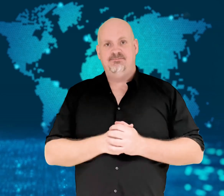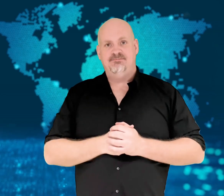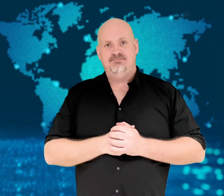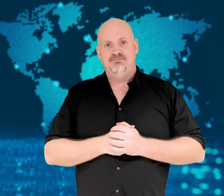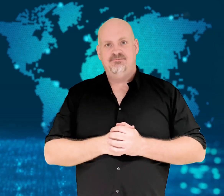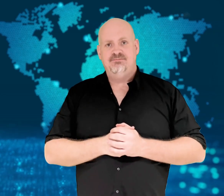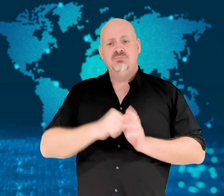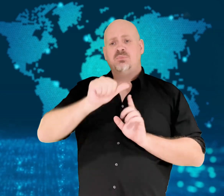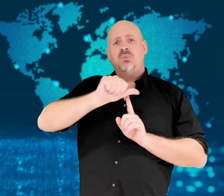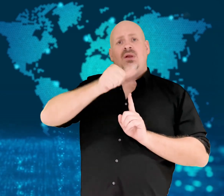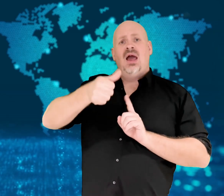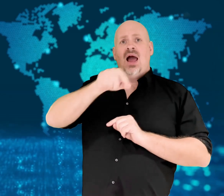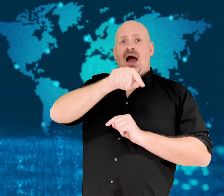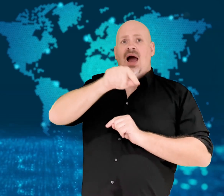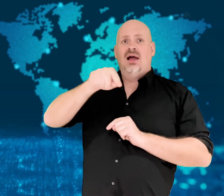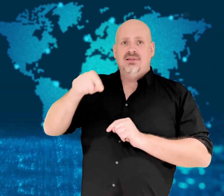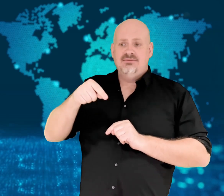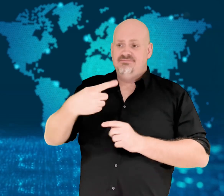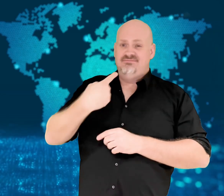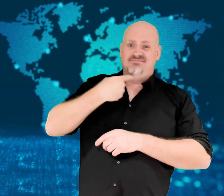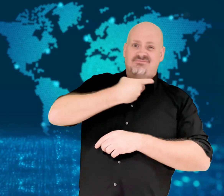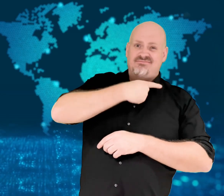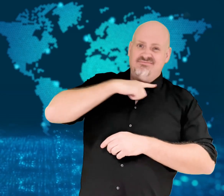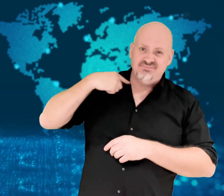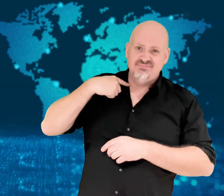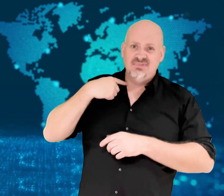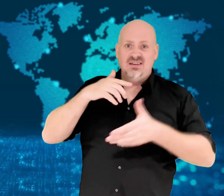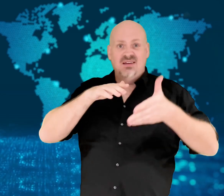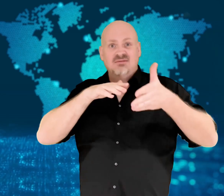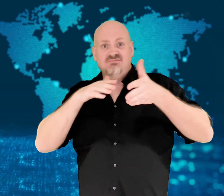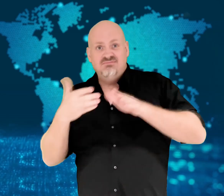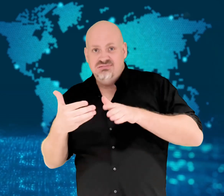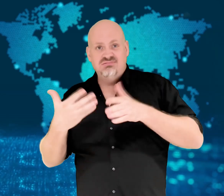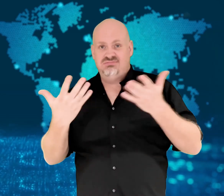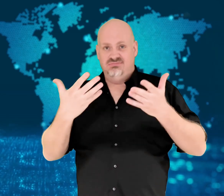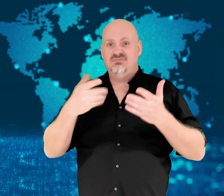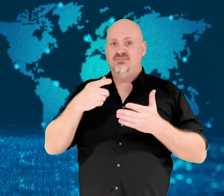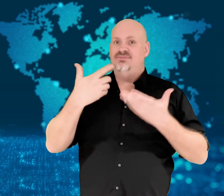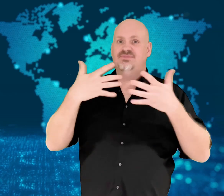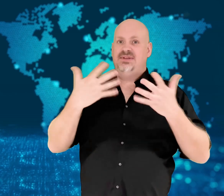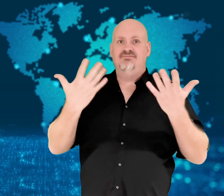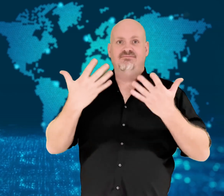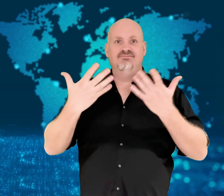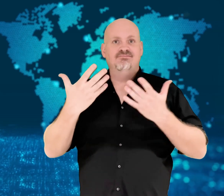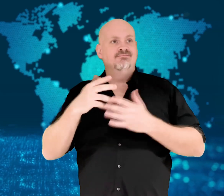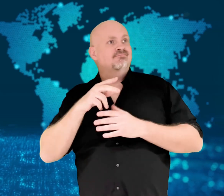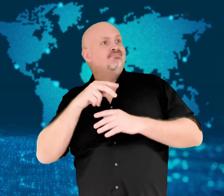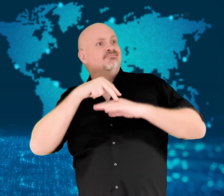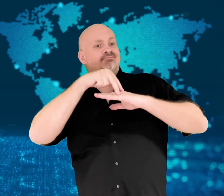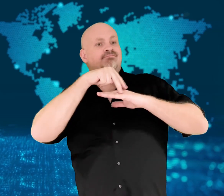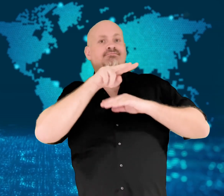She was riding on her scooter when her neck was cut.